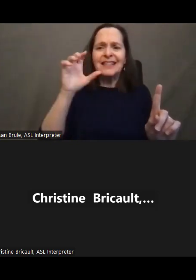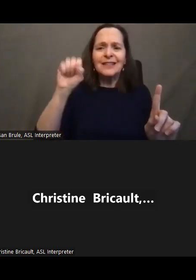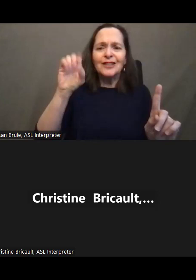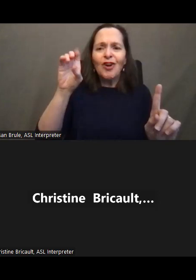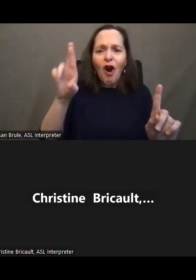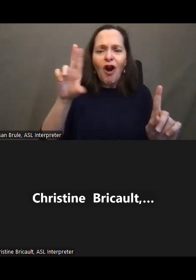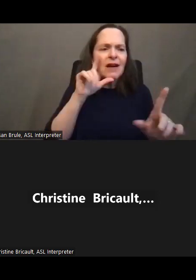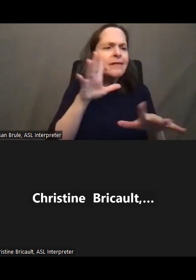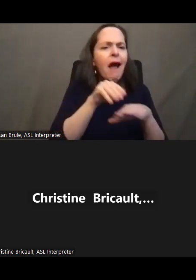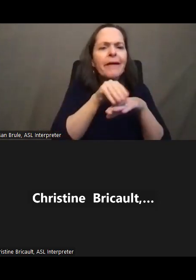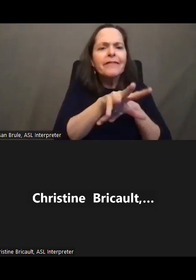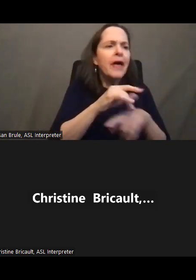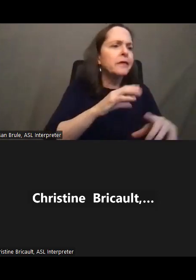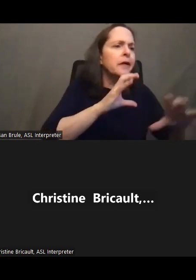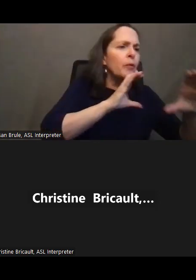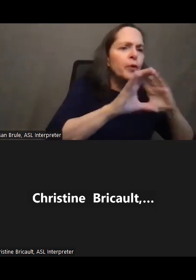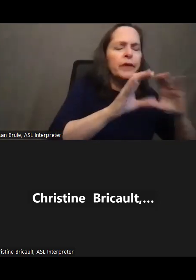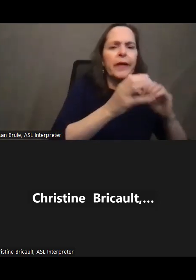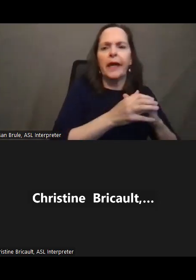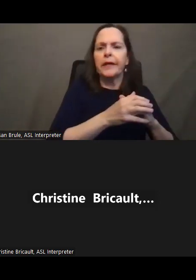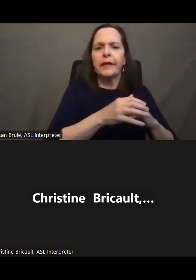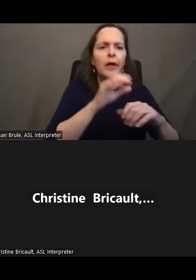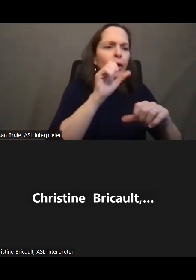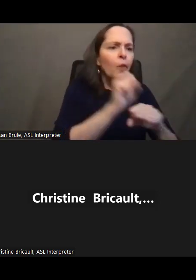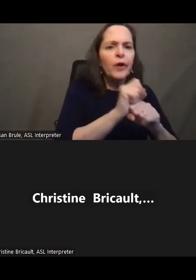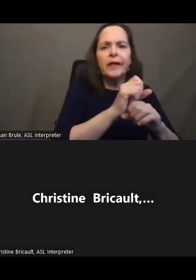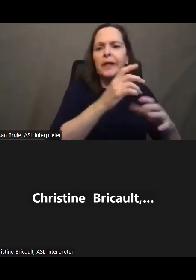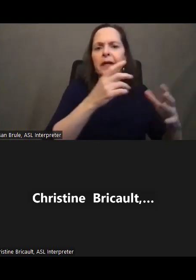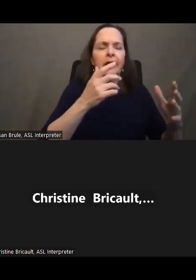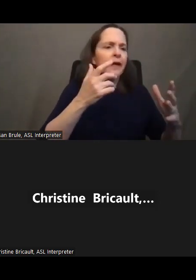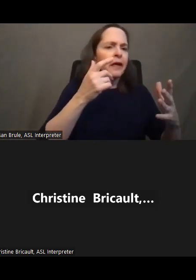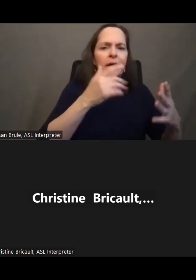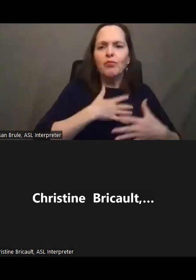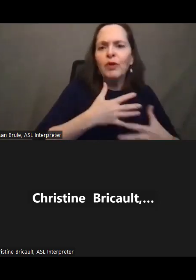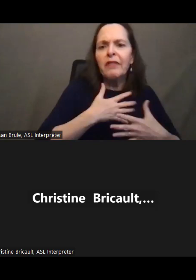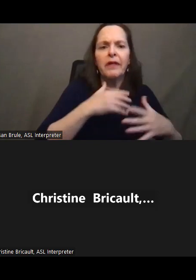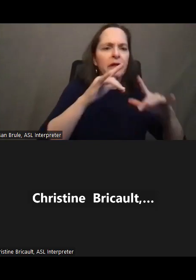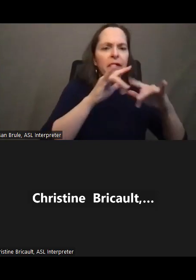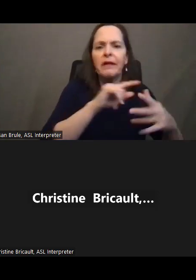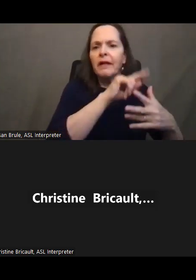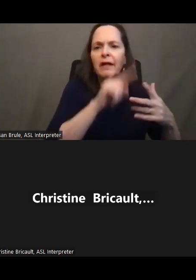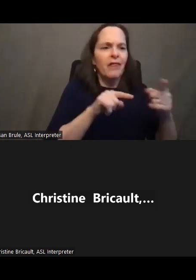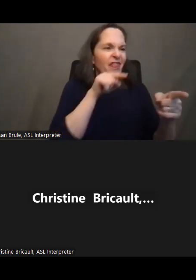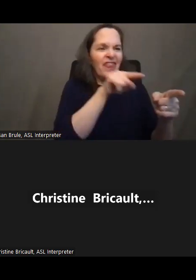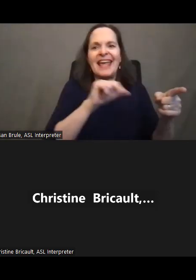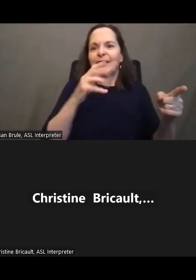And so they're not meeting that actual disability definition, but you can't discriminate against them